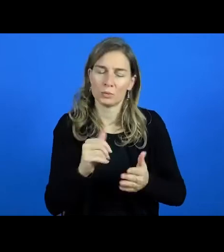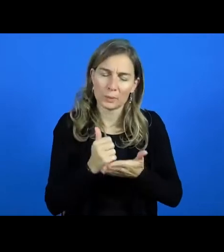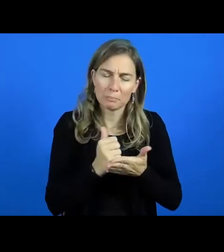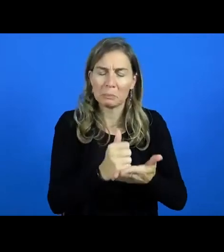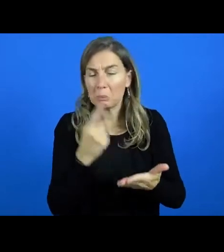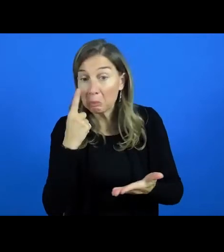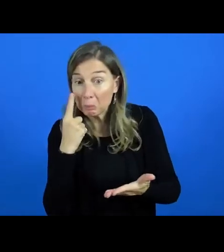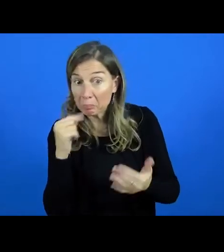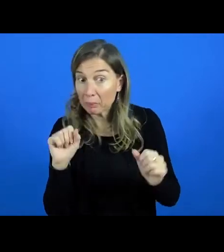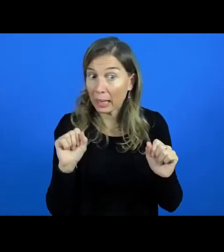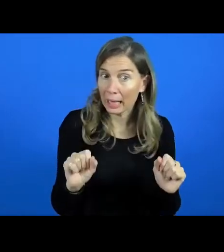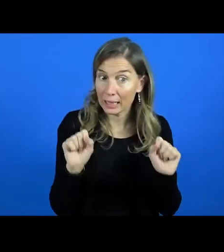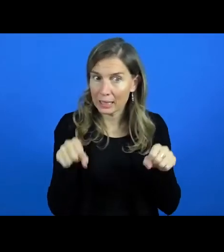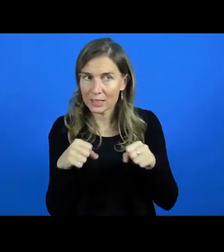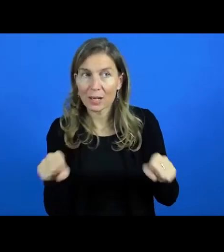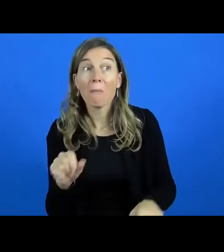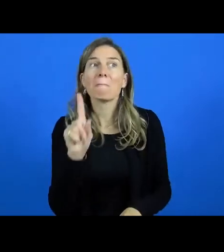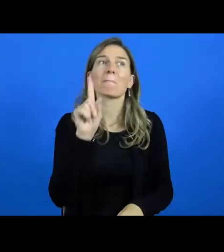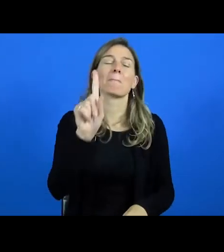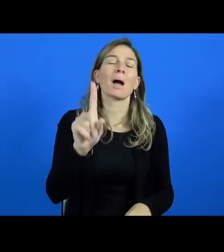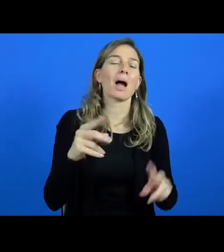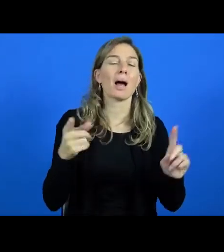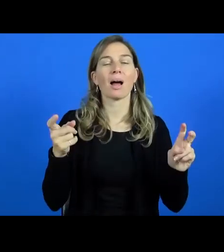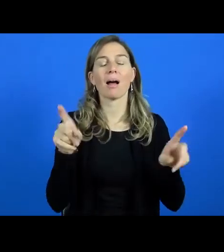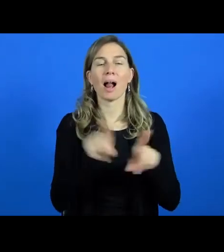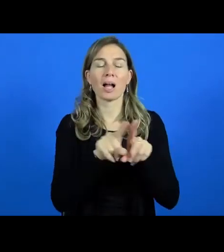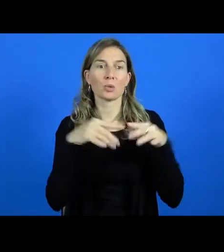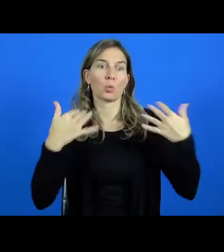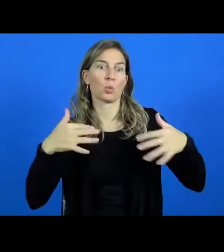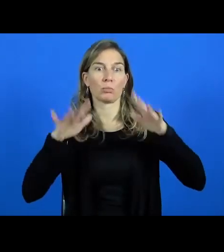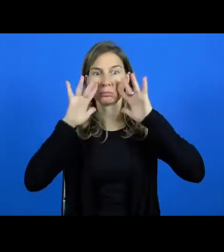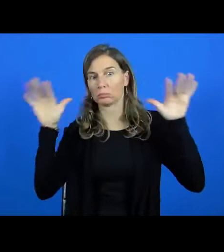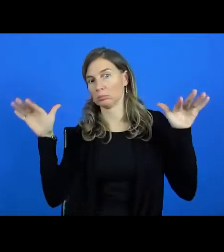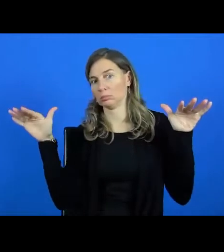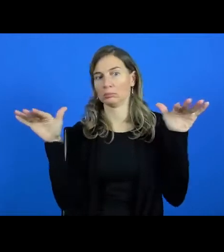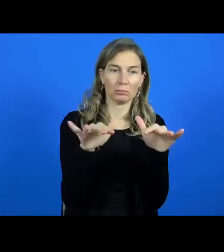Here we have this high profile complaint. So more public interest, more press, etc.